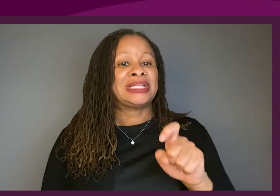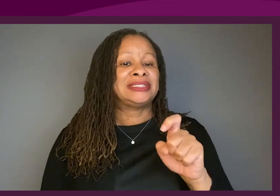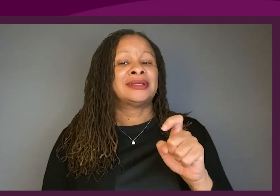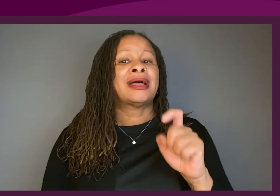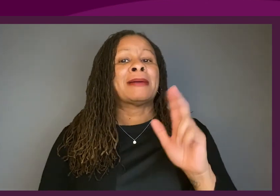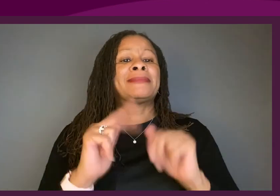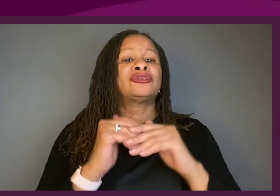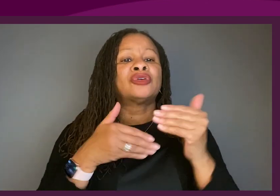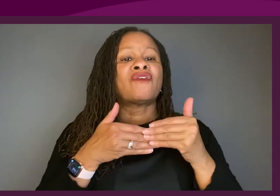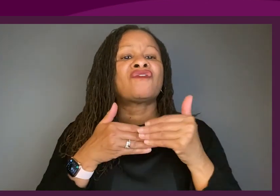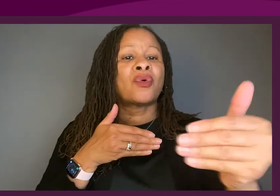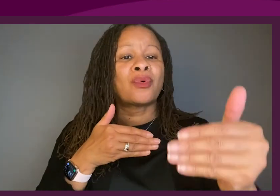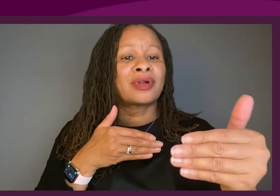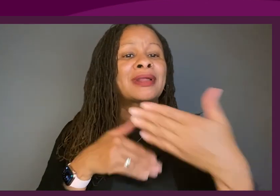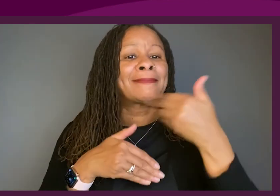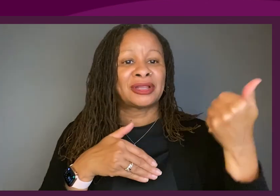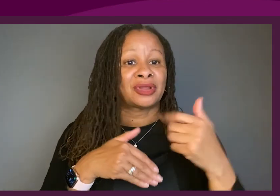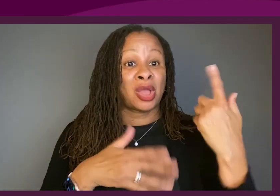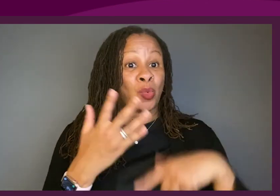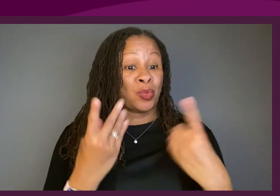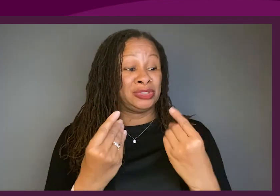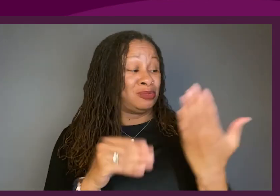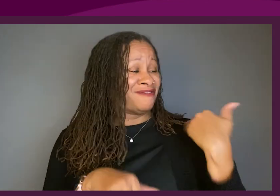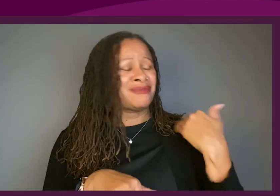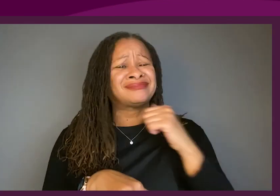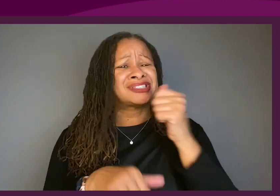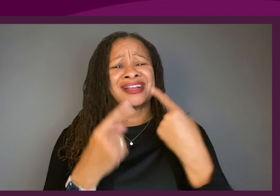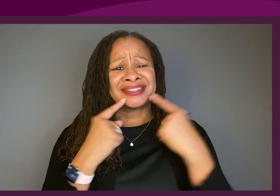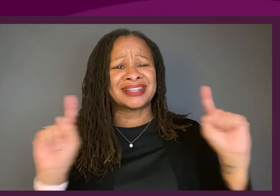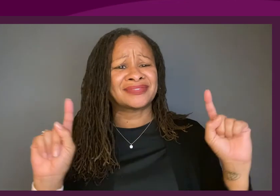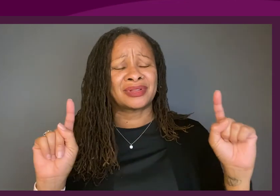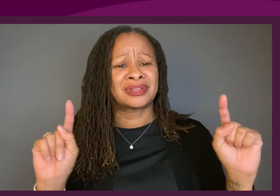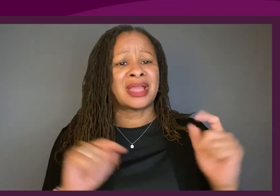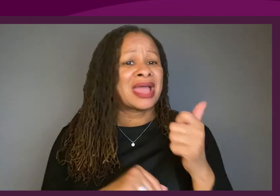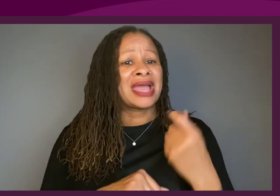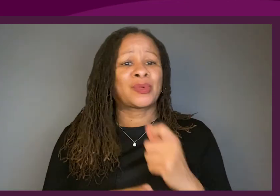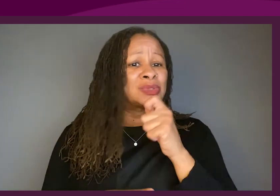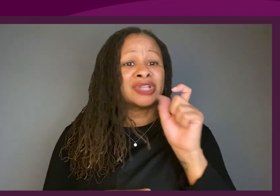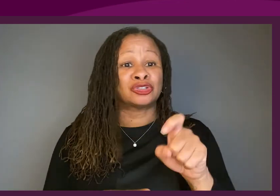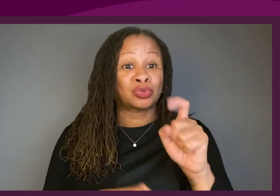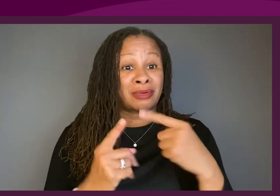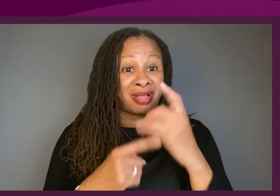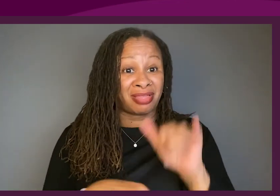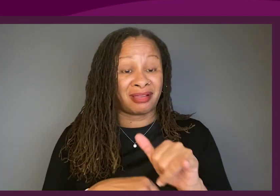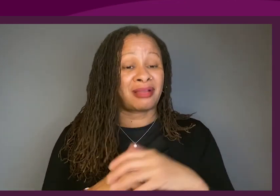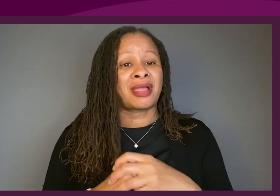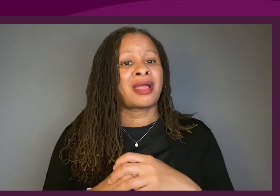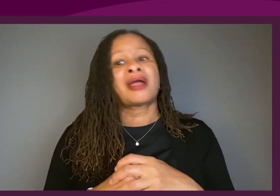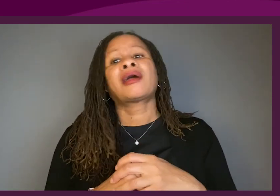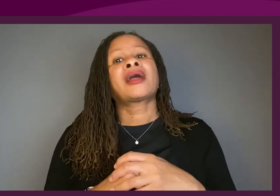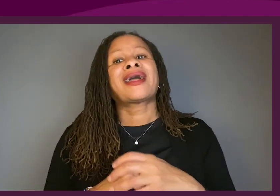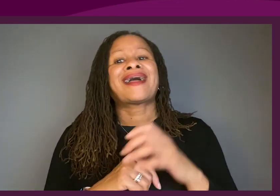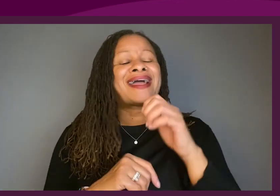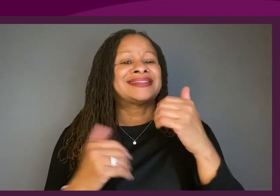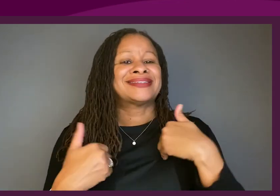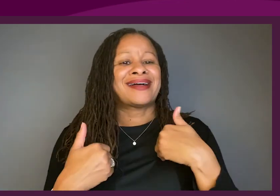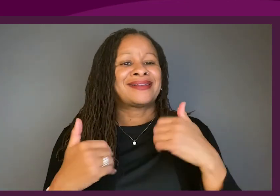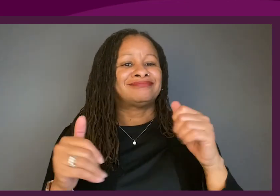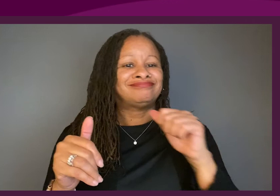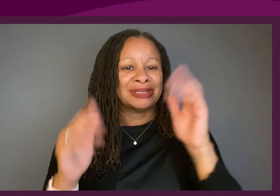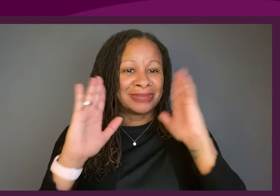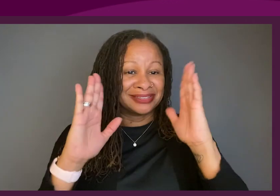If we really want to be better, we need to be building forward, we need to be building